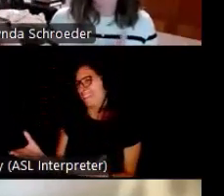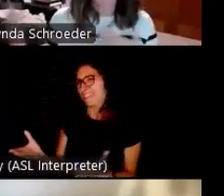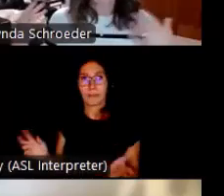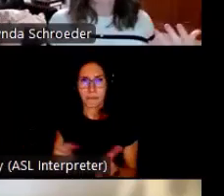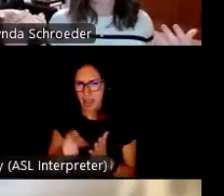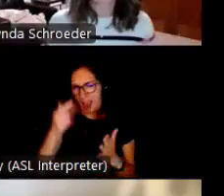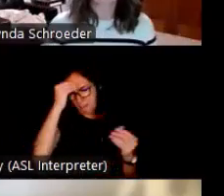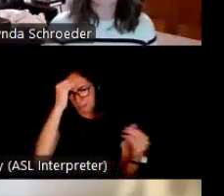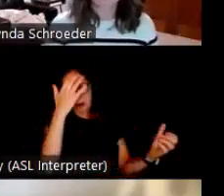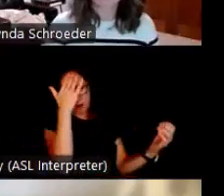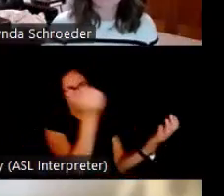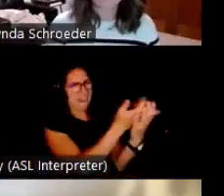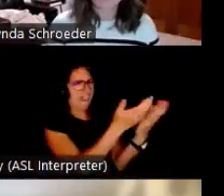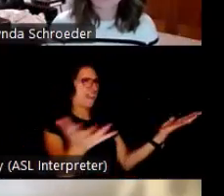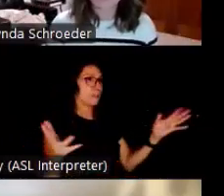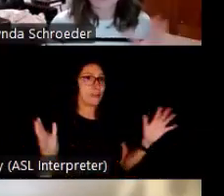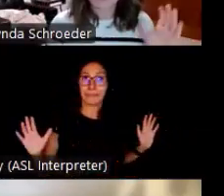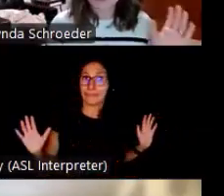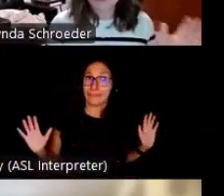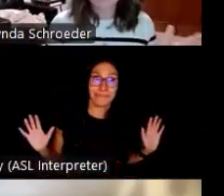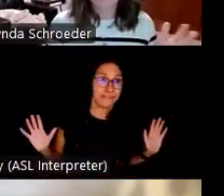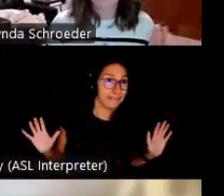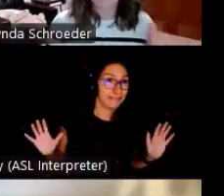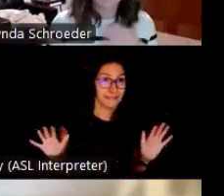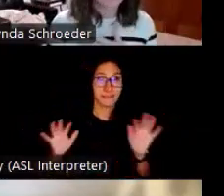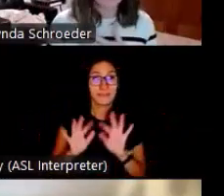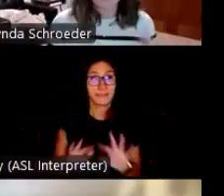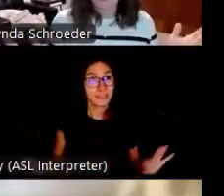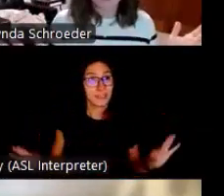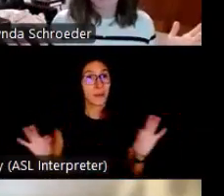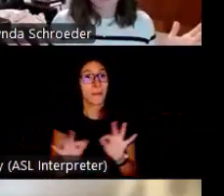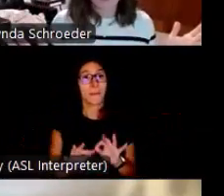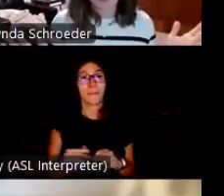And just be open to understanding that each endeavor is completely brand new.